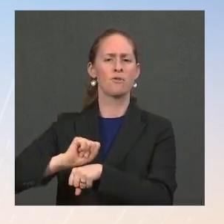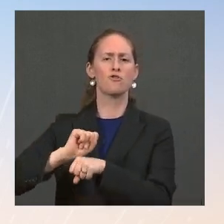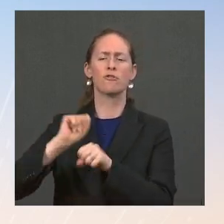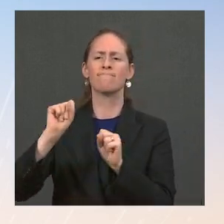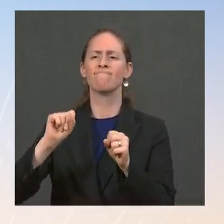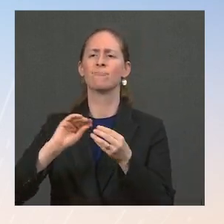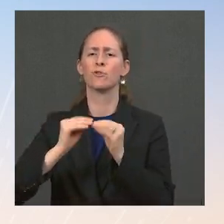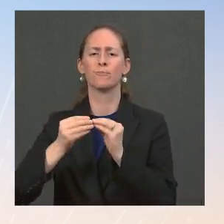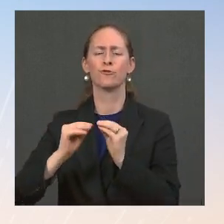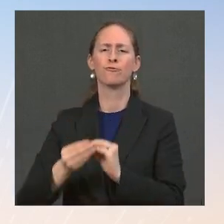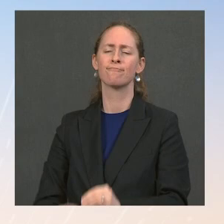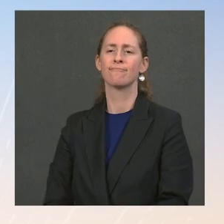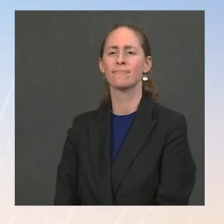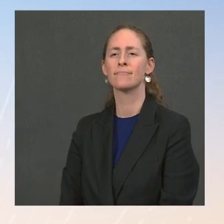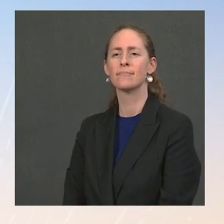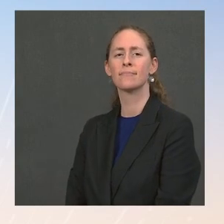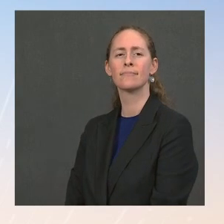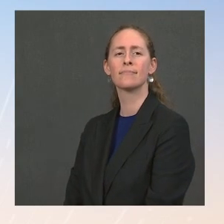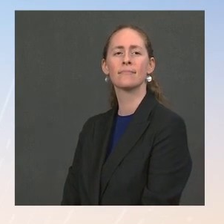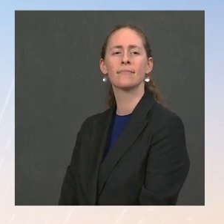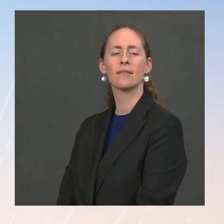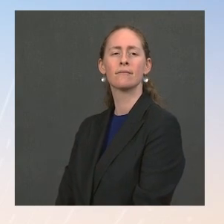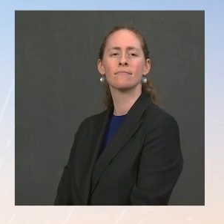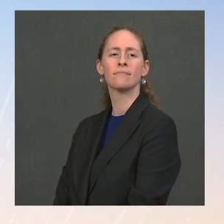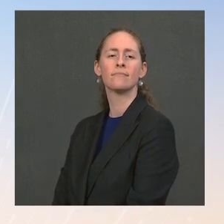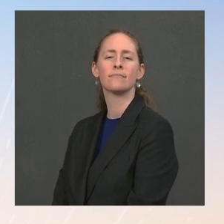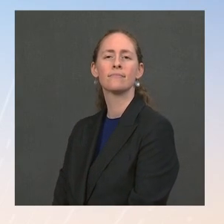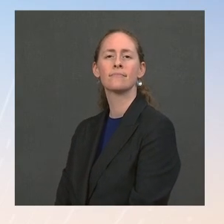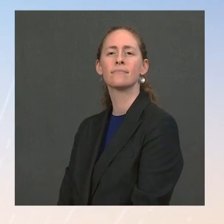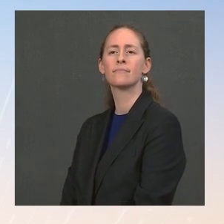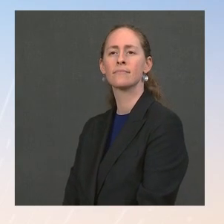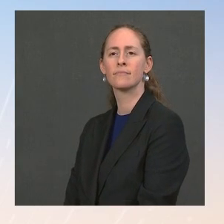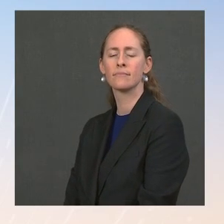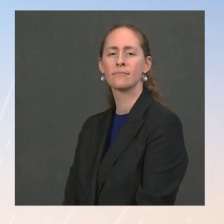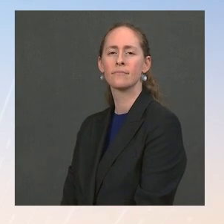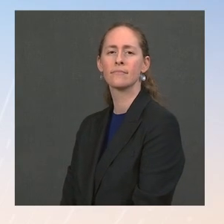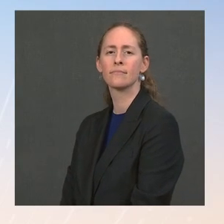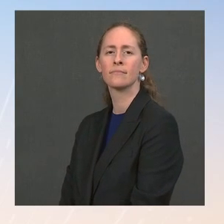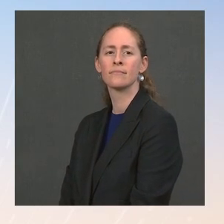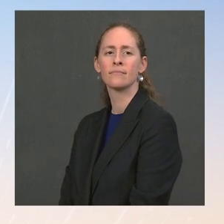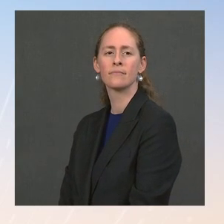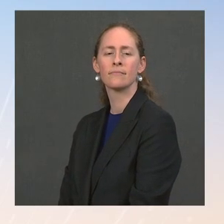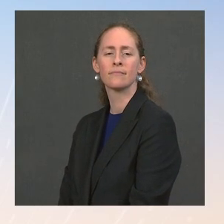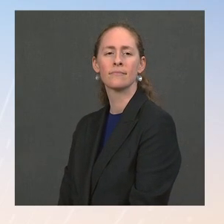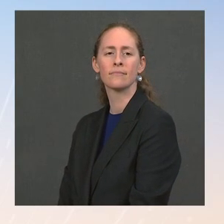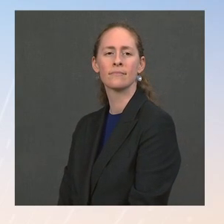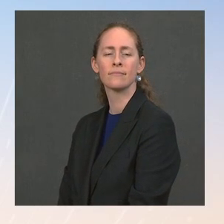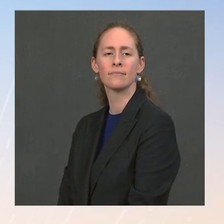The Press: -- just one more on immigration. Ms. Psaki: The courts cited, about two months ago, that the administration would need to restart